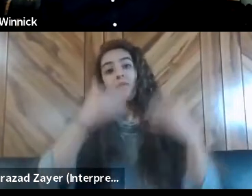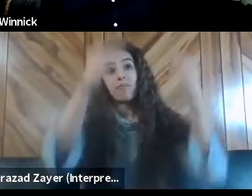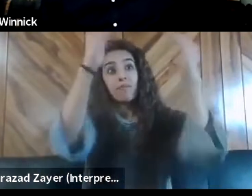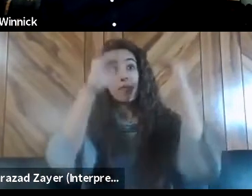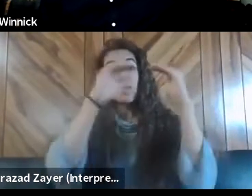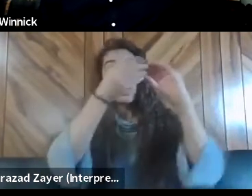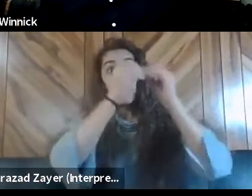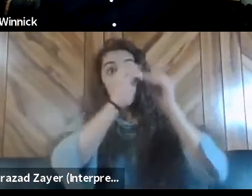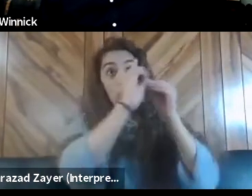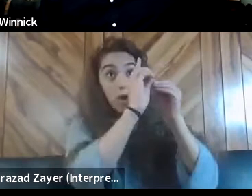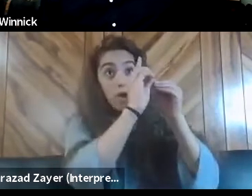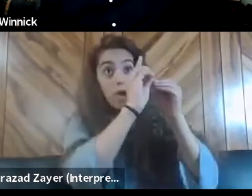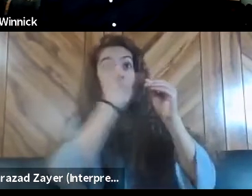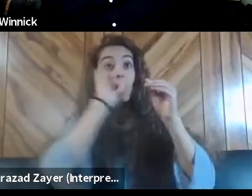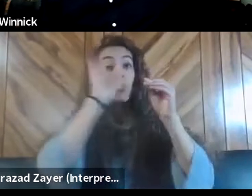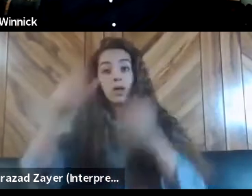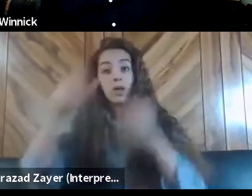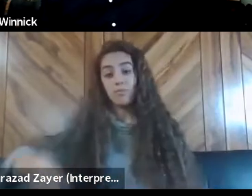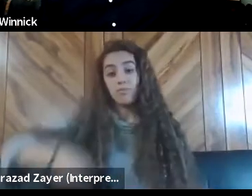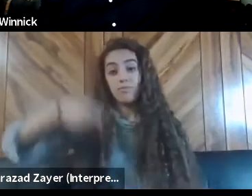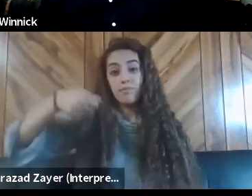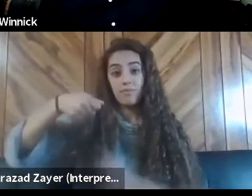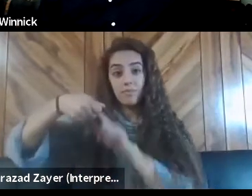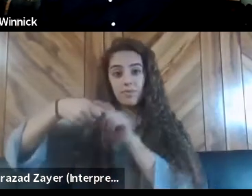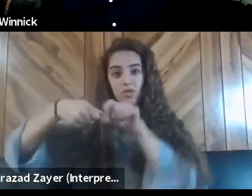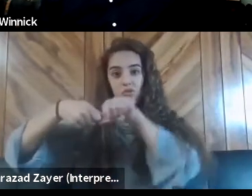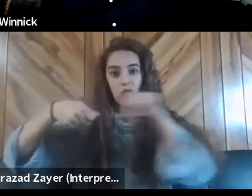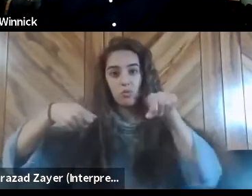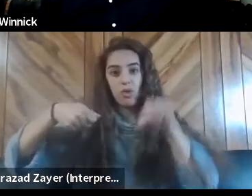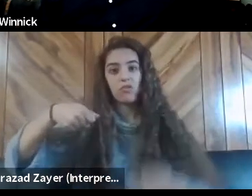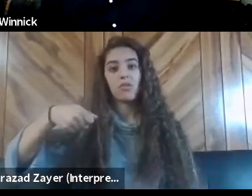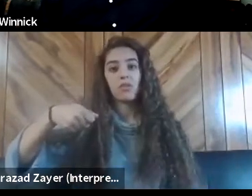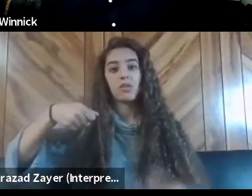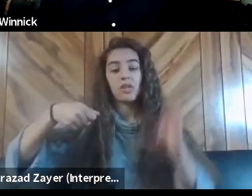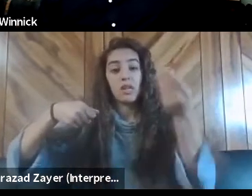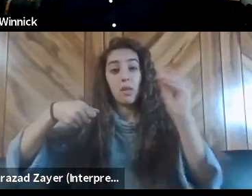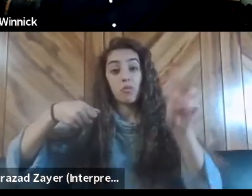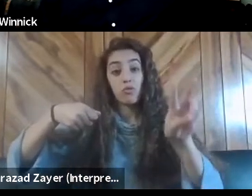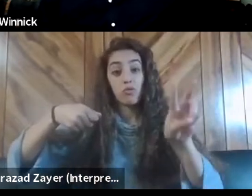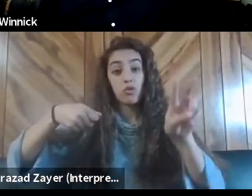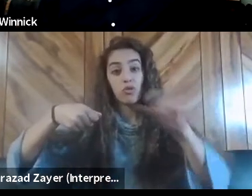and brush your teeth He can follow directions that way better than just me yelling